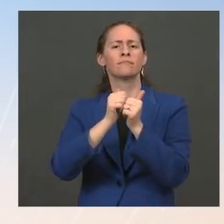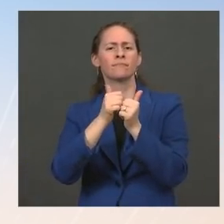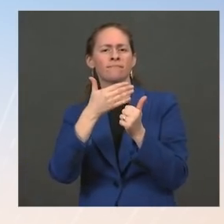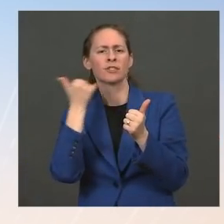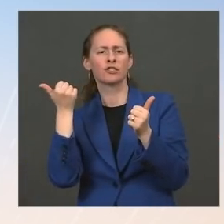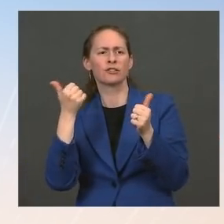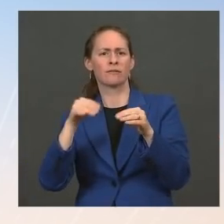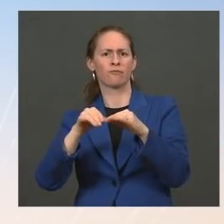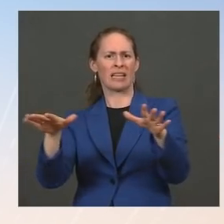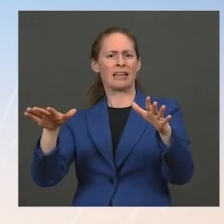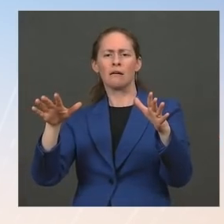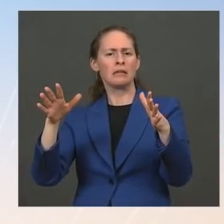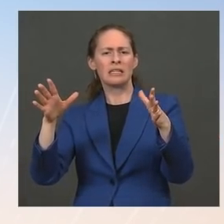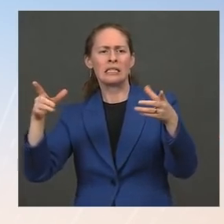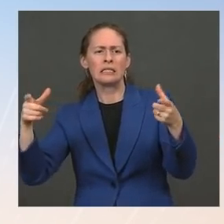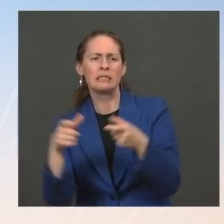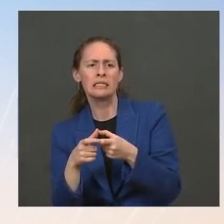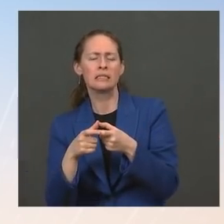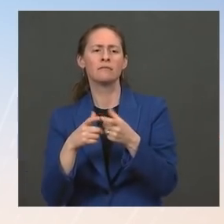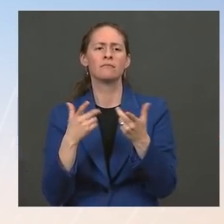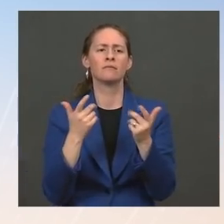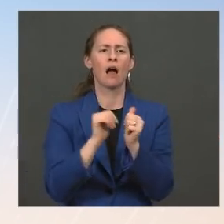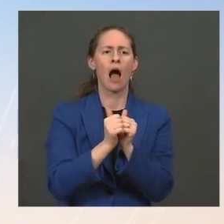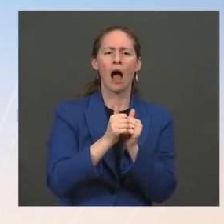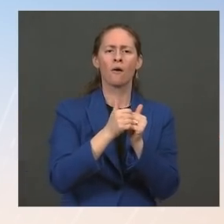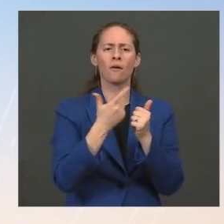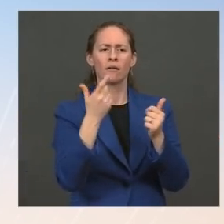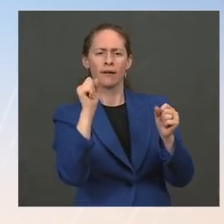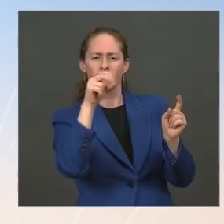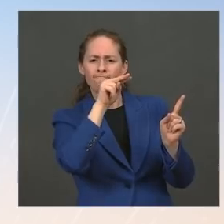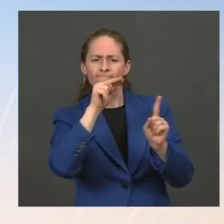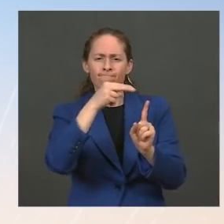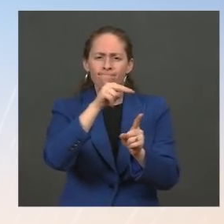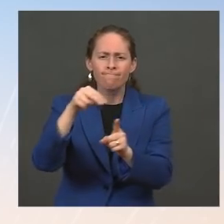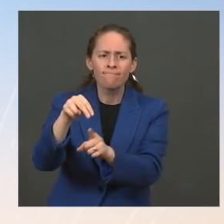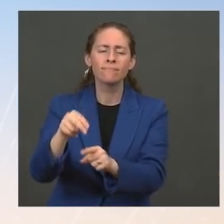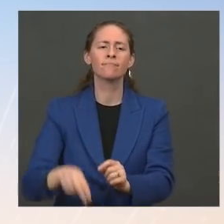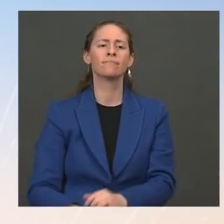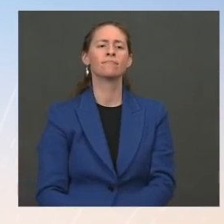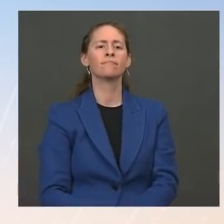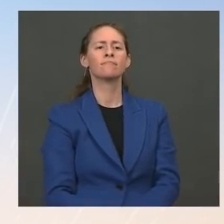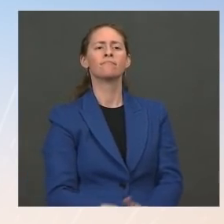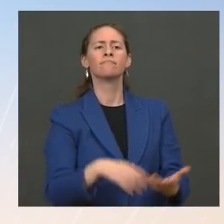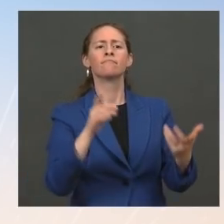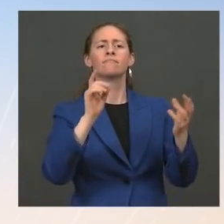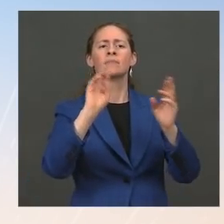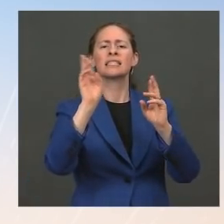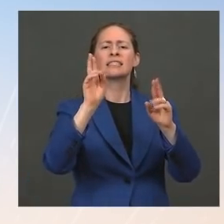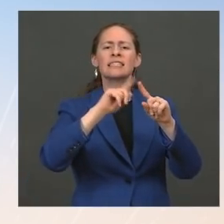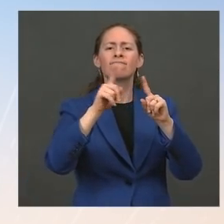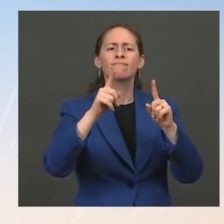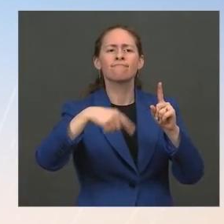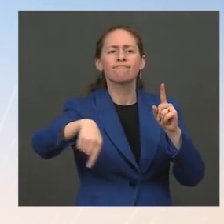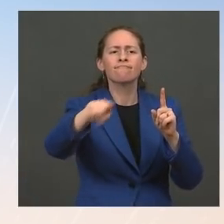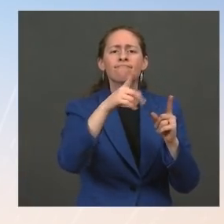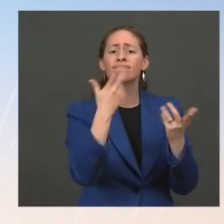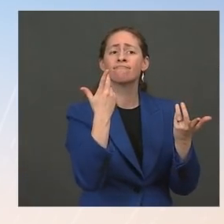train health workers, strengthen case management capacity, deliver emergency food and critical humanitarian supplies and services,